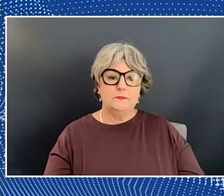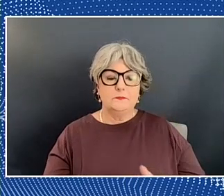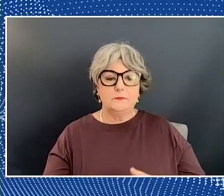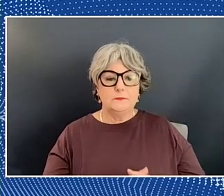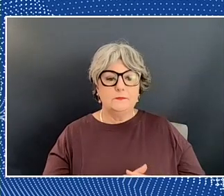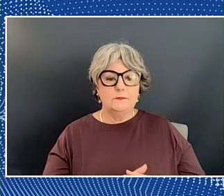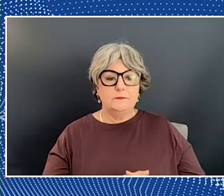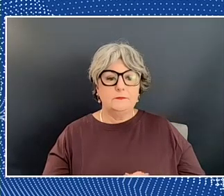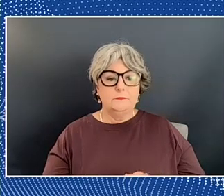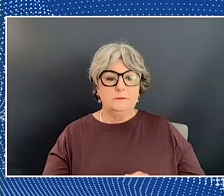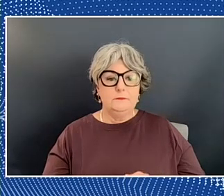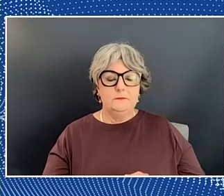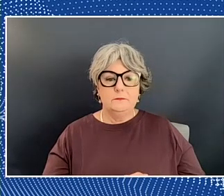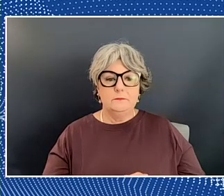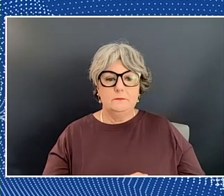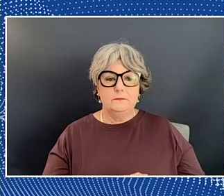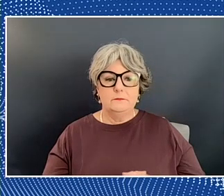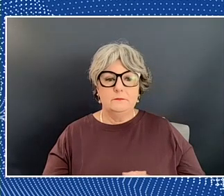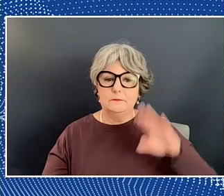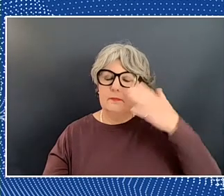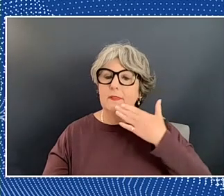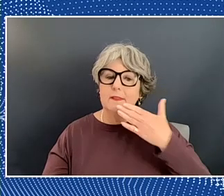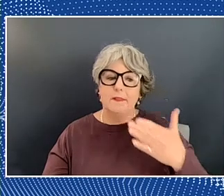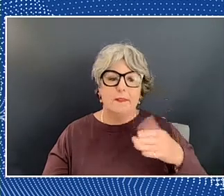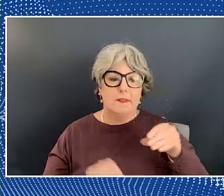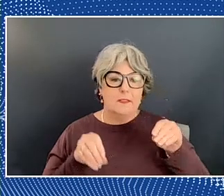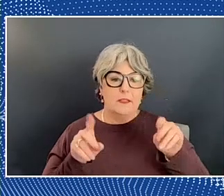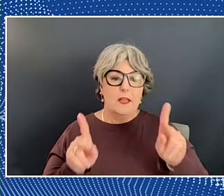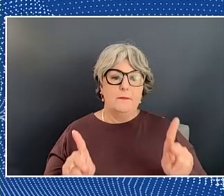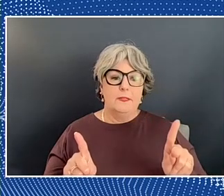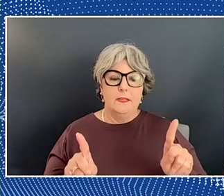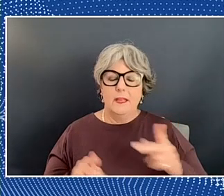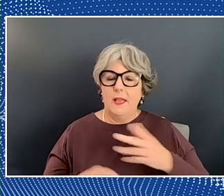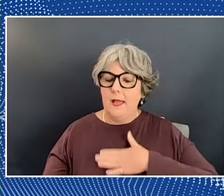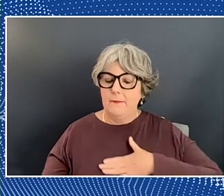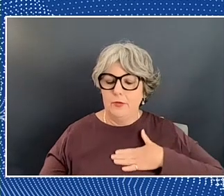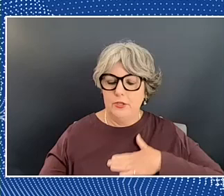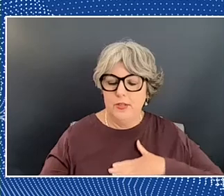Hi. Thank you for this opportunity, I appreciate it. Can you hear me? Yes.